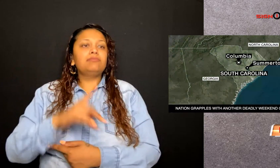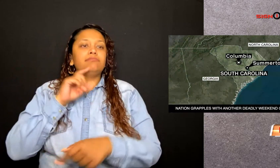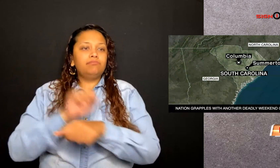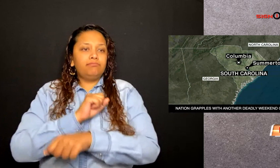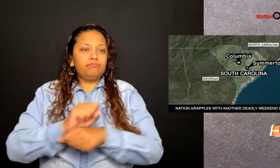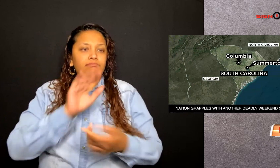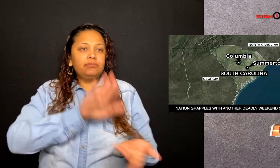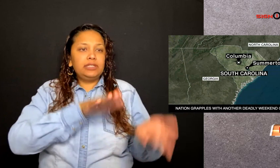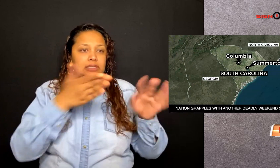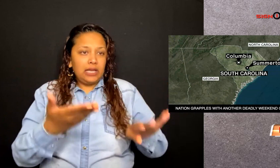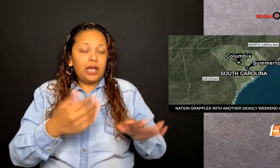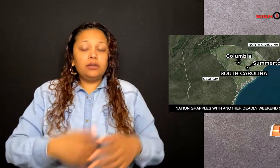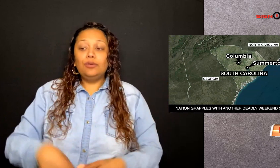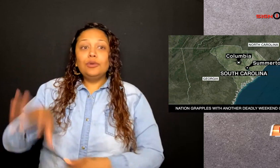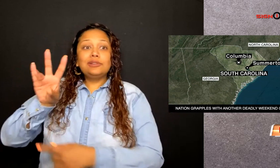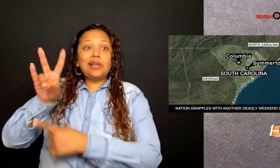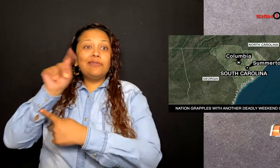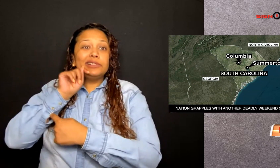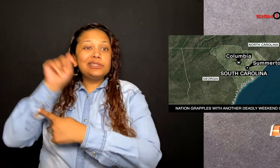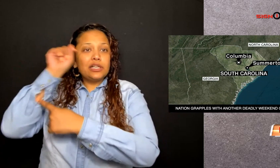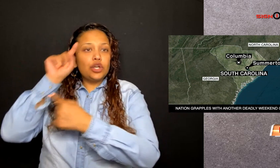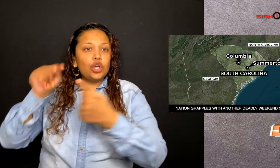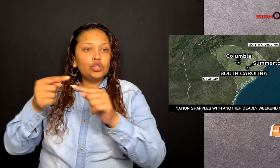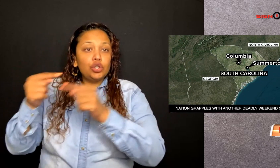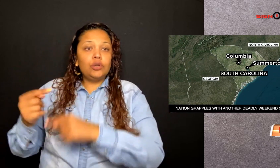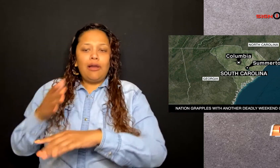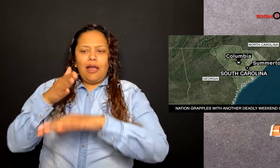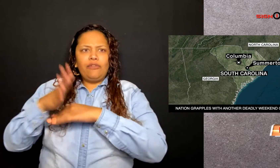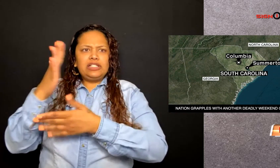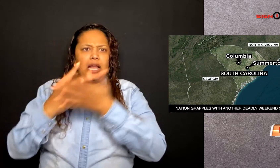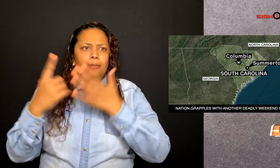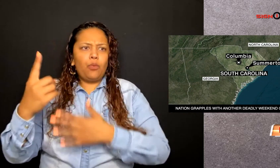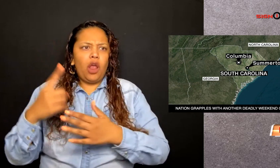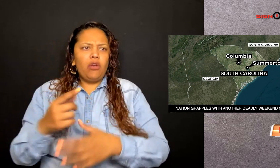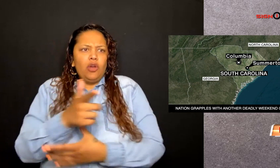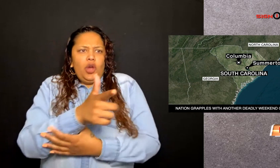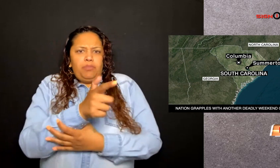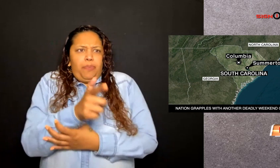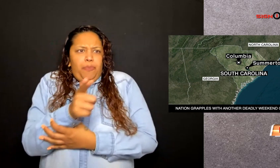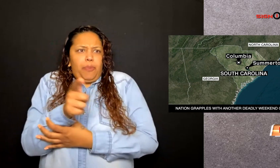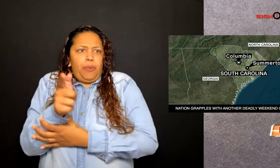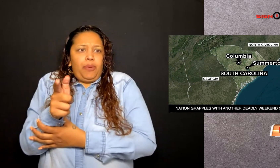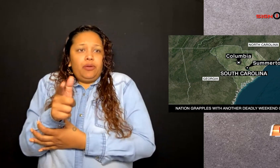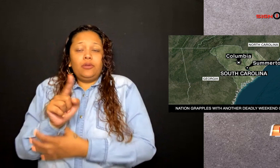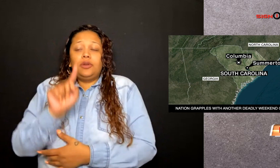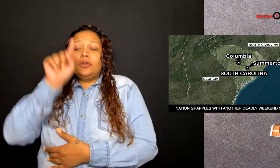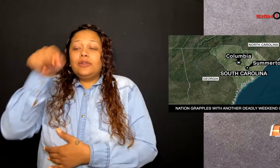law enforcement there say one woman is dead and seven teenagers injured after someone